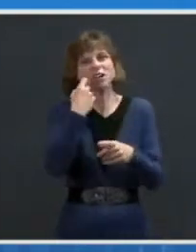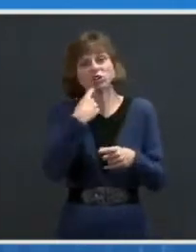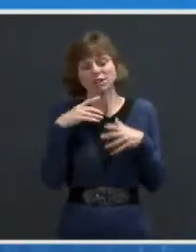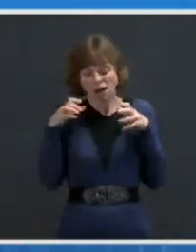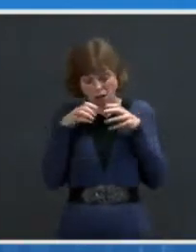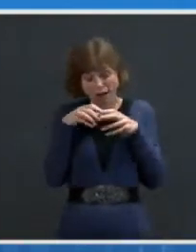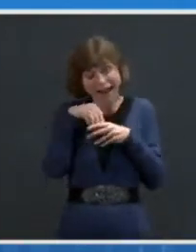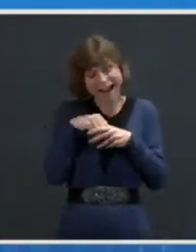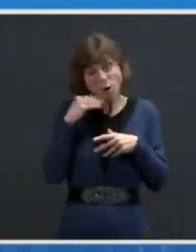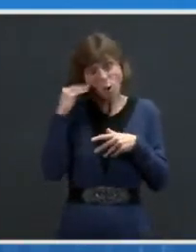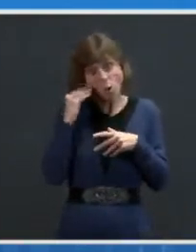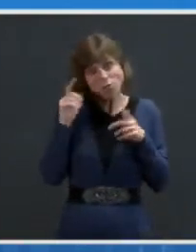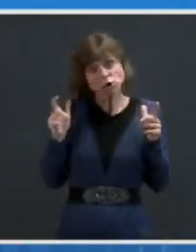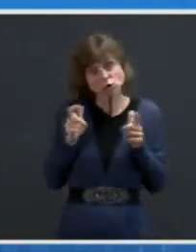WOODS HERE YET.